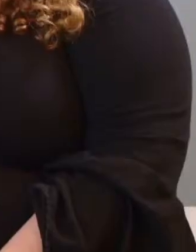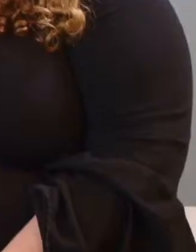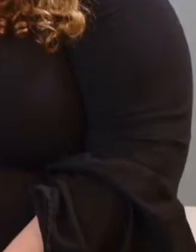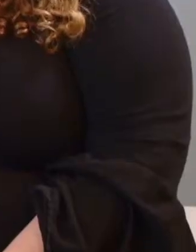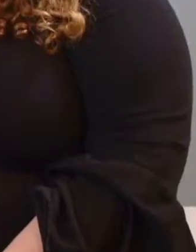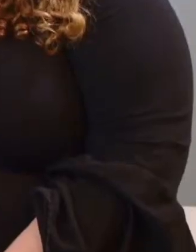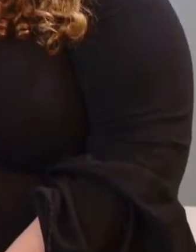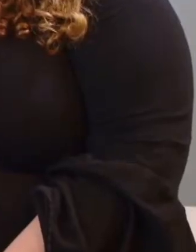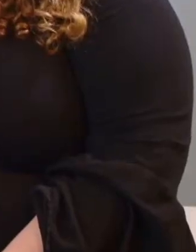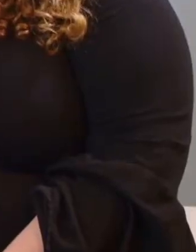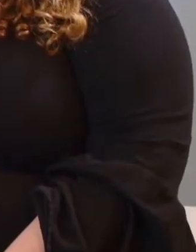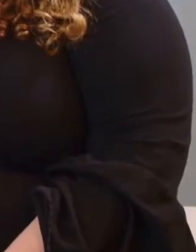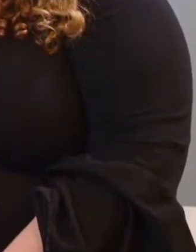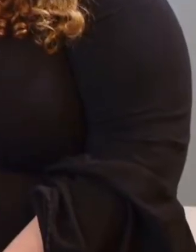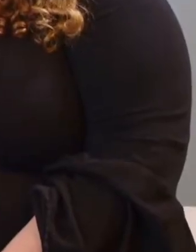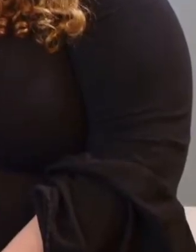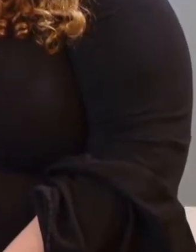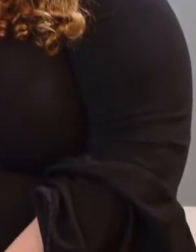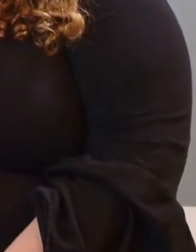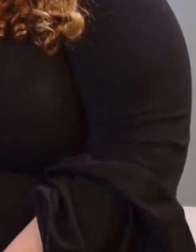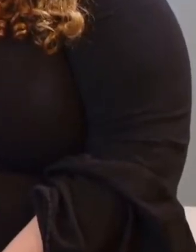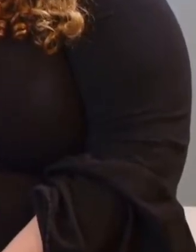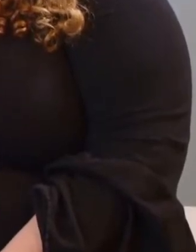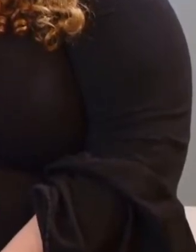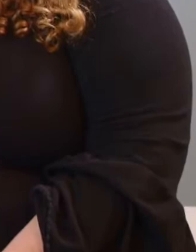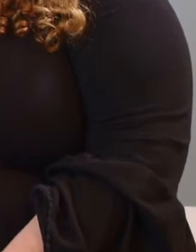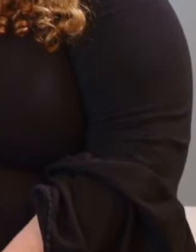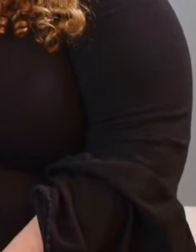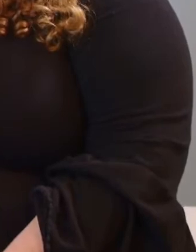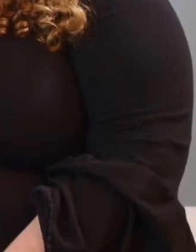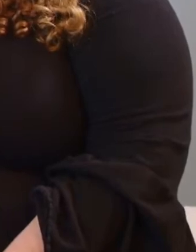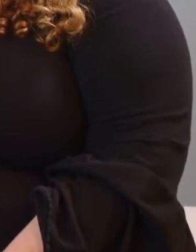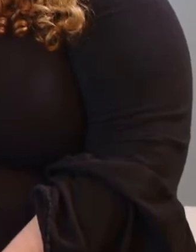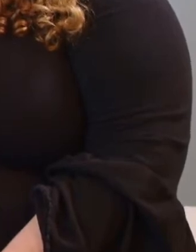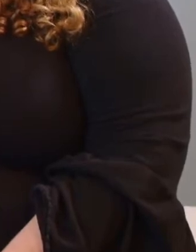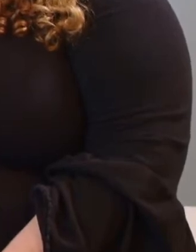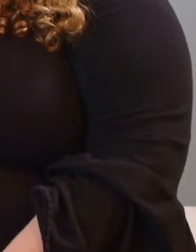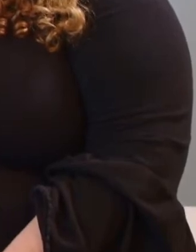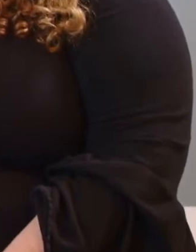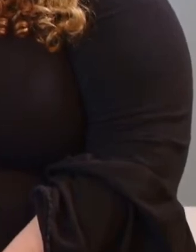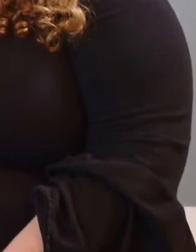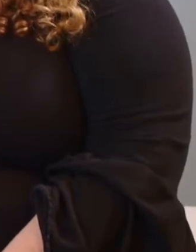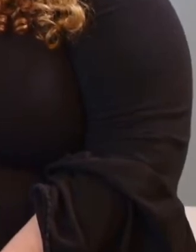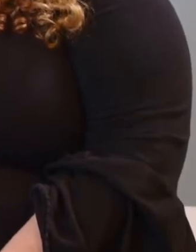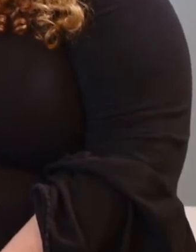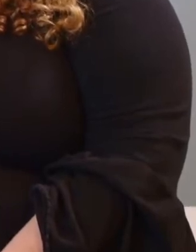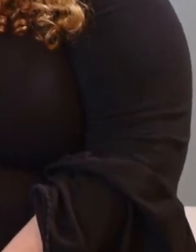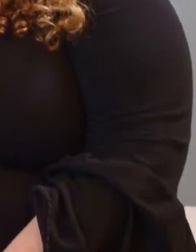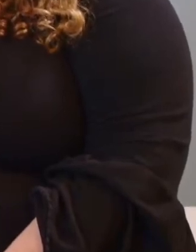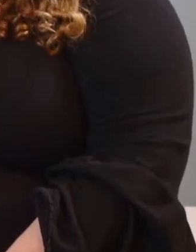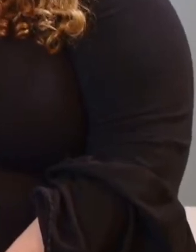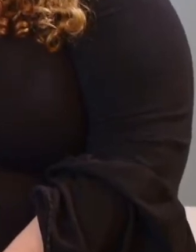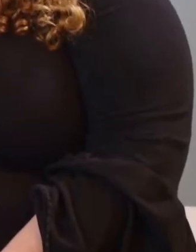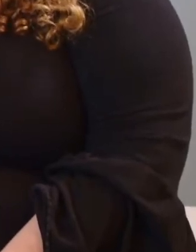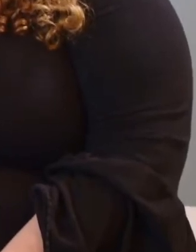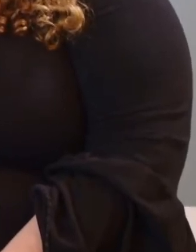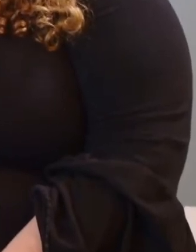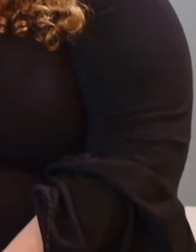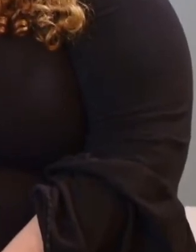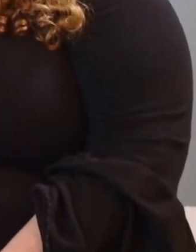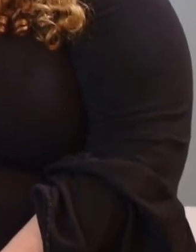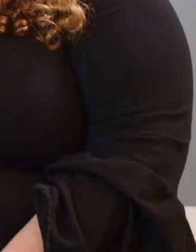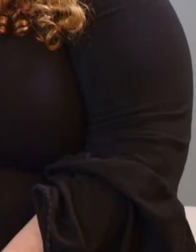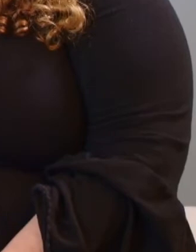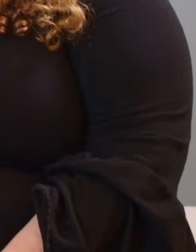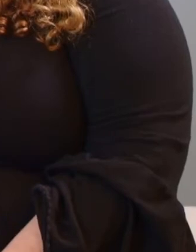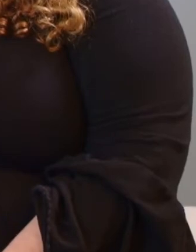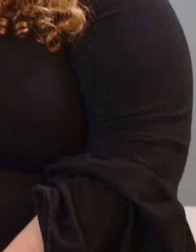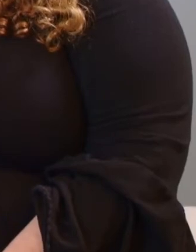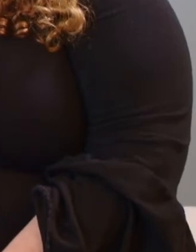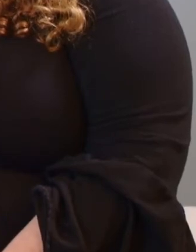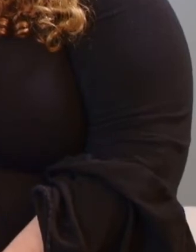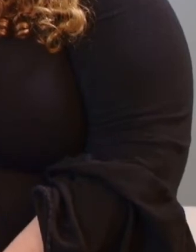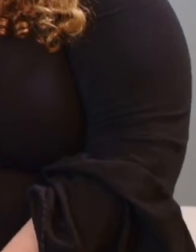SAMHSA has been a huge proponent and they have been amazing making sure the crisis centers